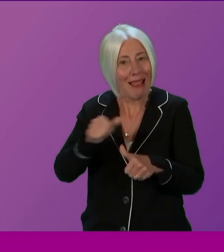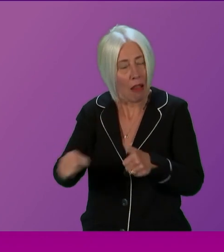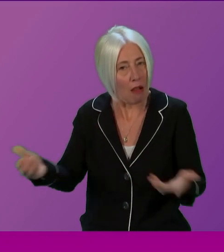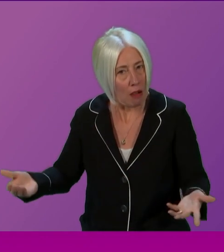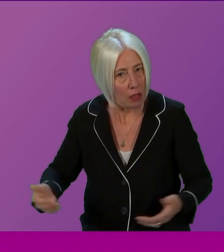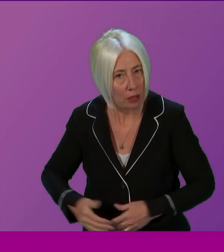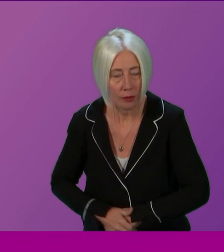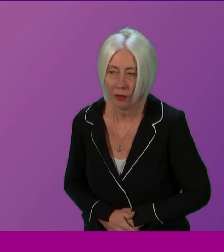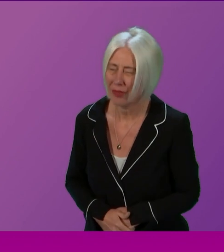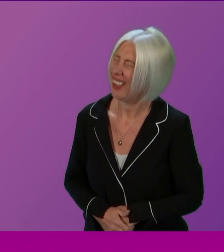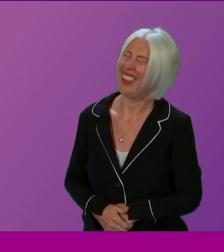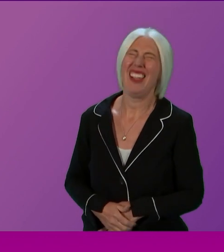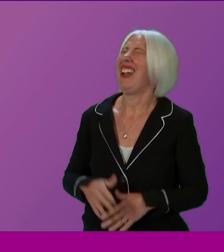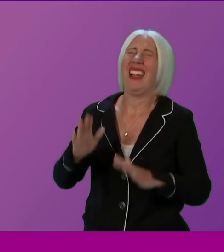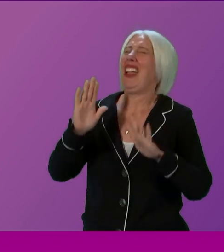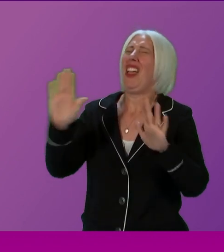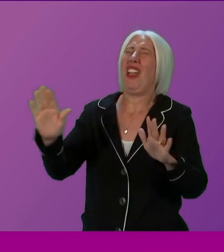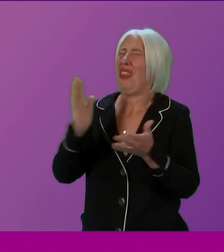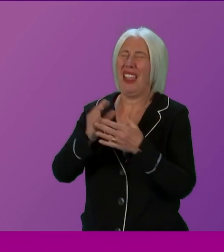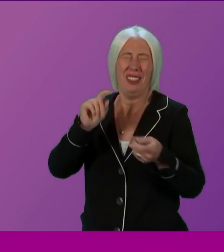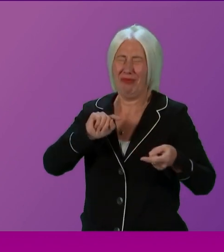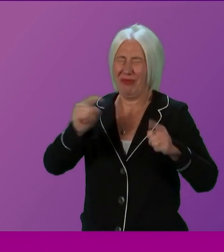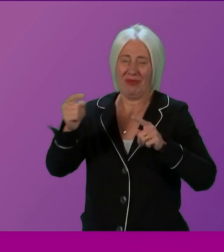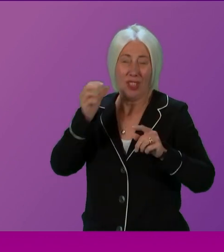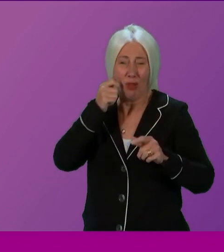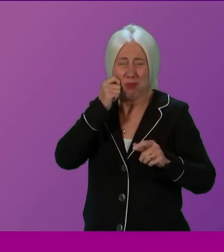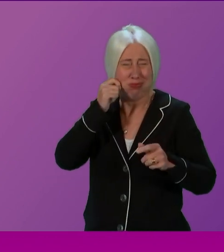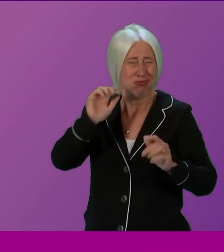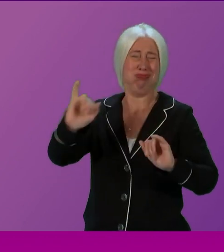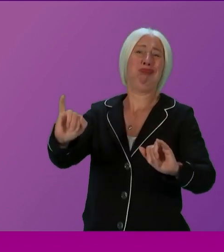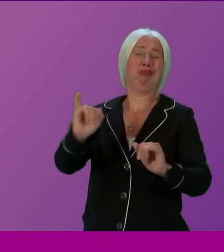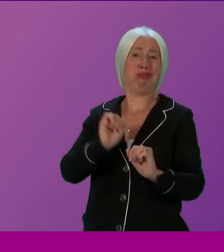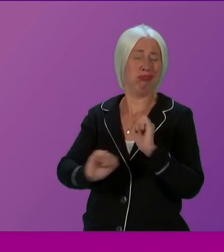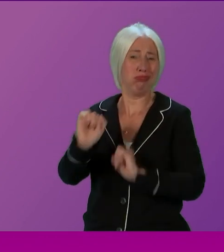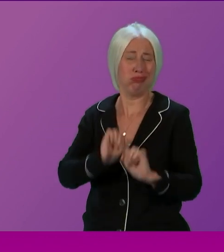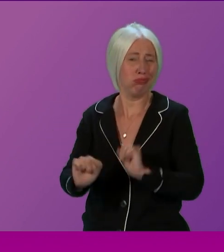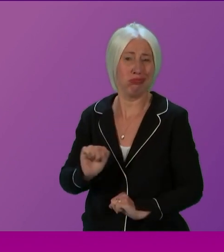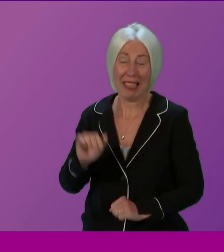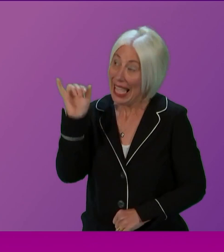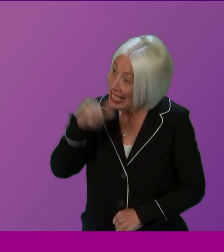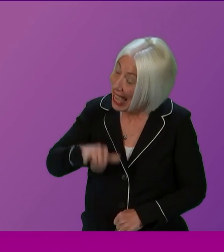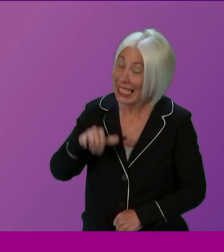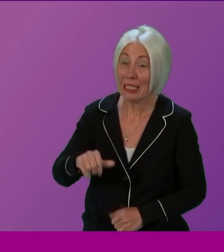The hypocrisy here is utterly staggering. Yes, it has been a tough negotiation,